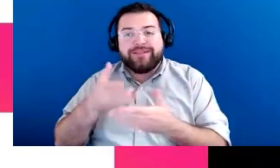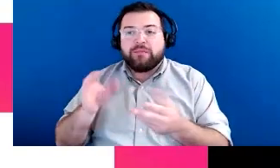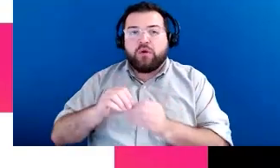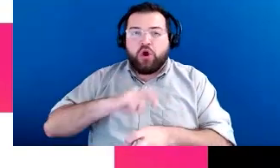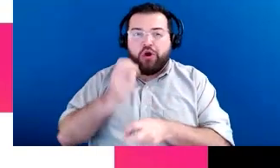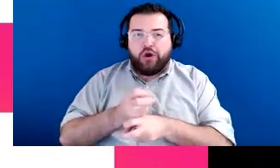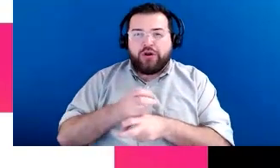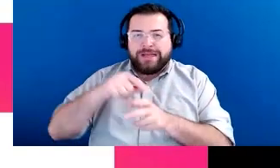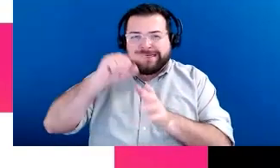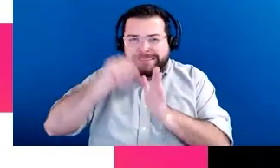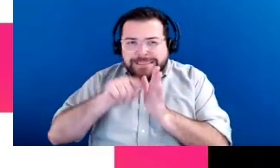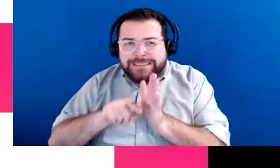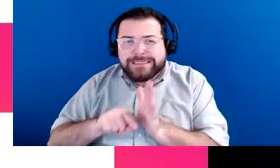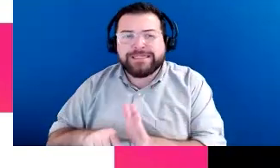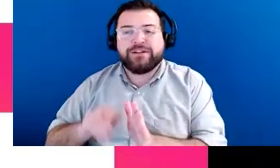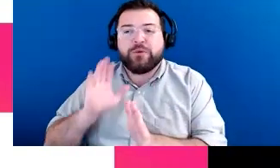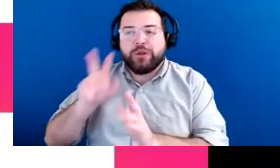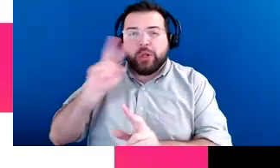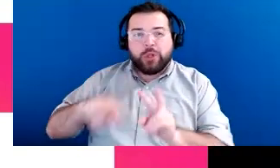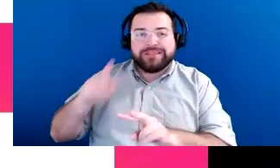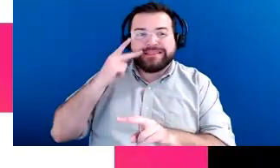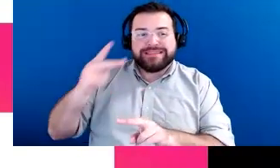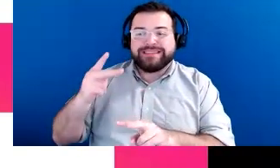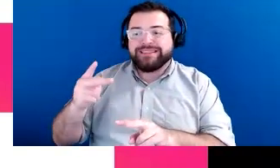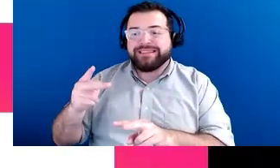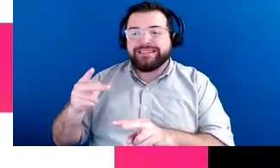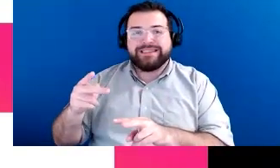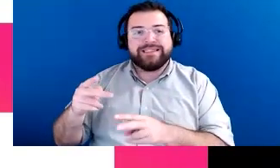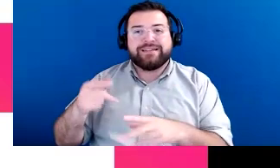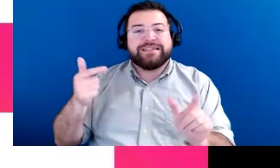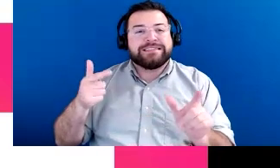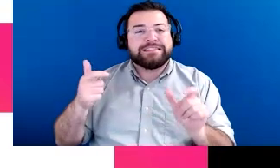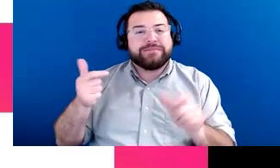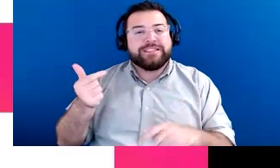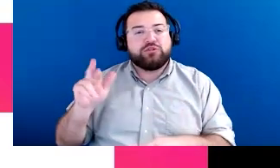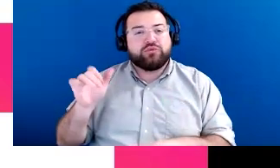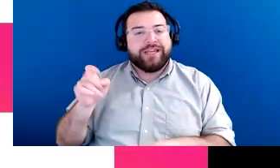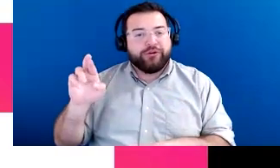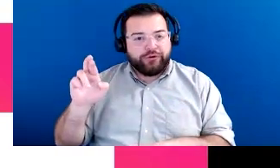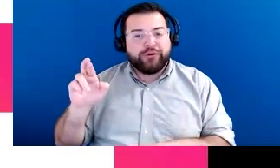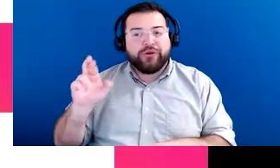We're going to look in the SpeedGrader, and they're going to pick a few,